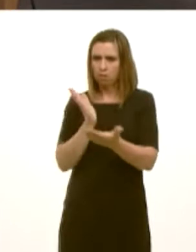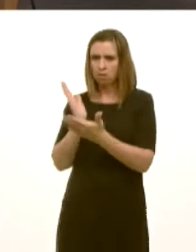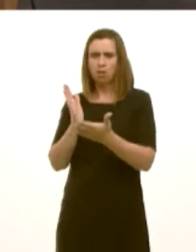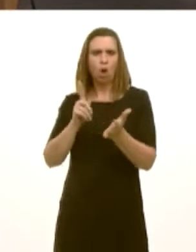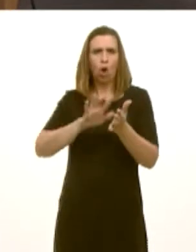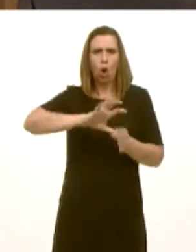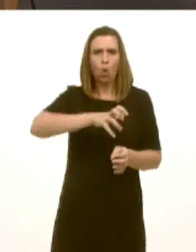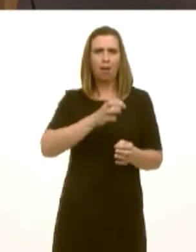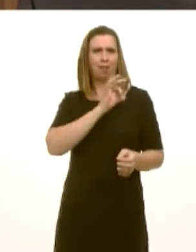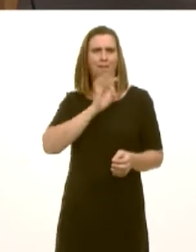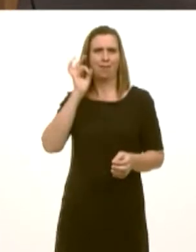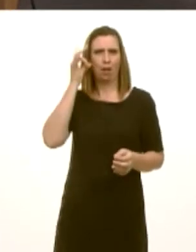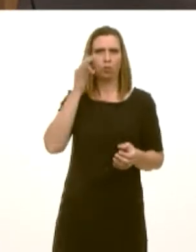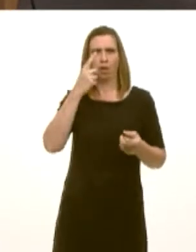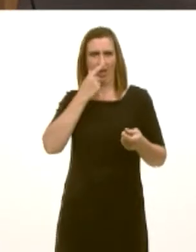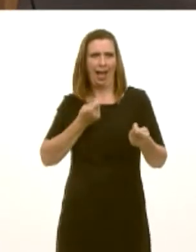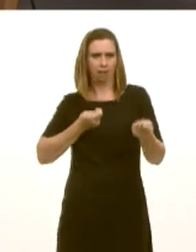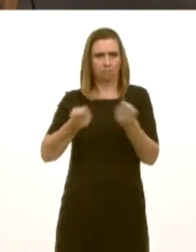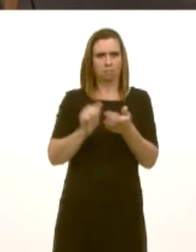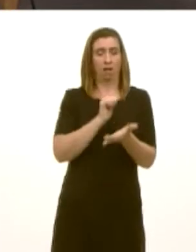No wonder the Tories are against it.